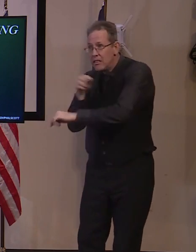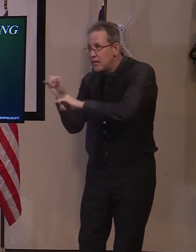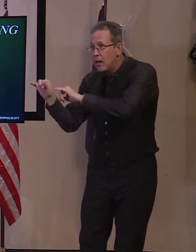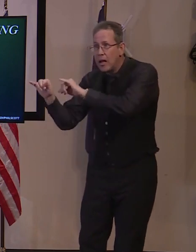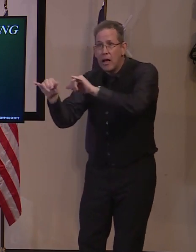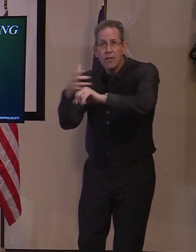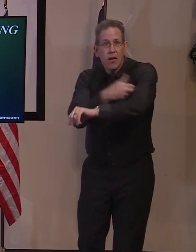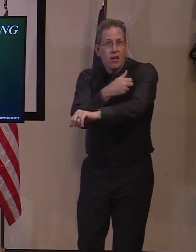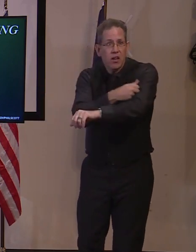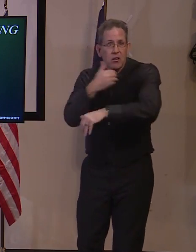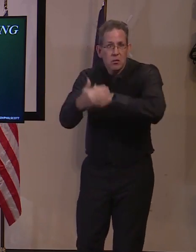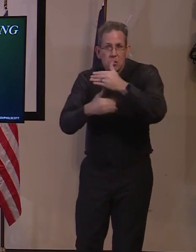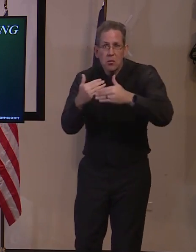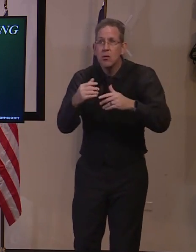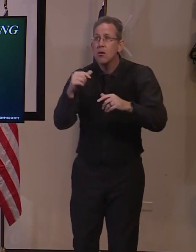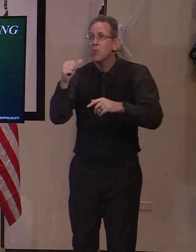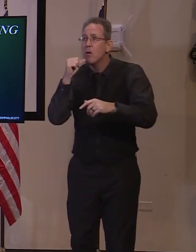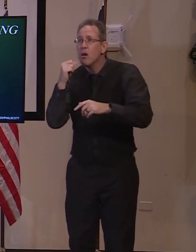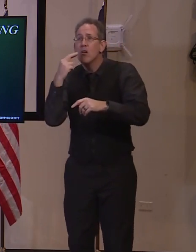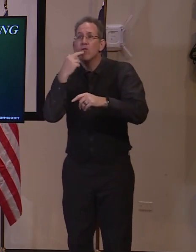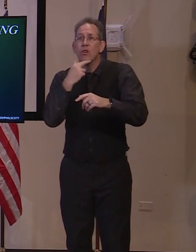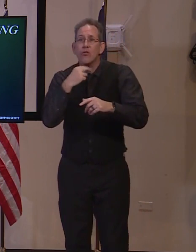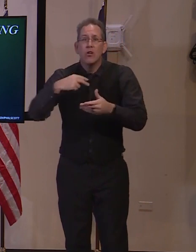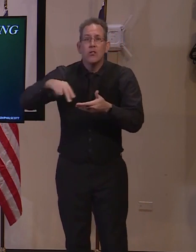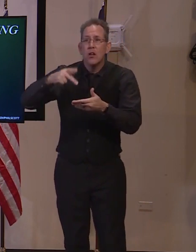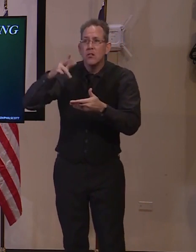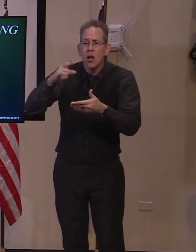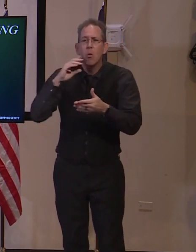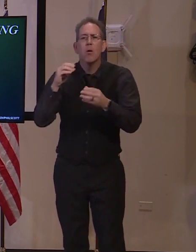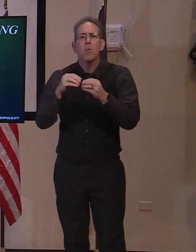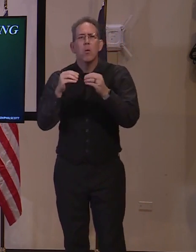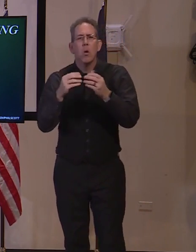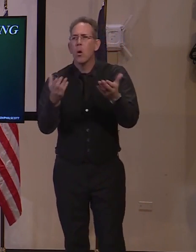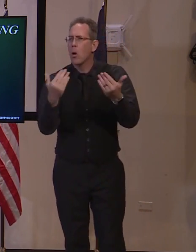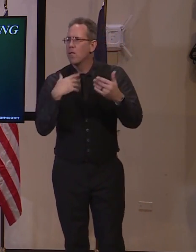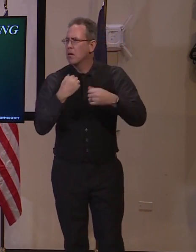and we're also seeing a number of them require proof of vaccination at the